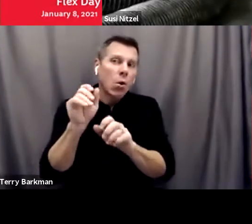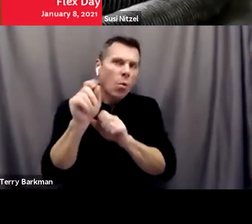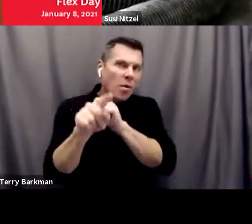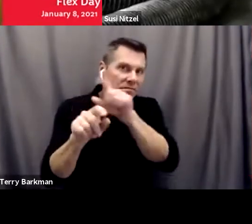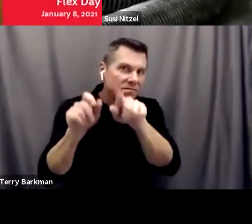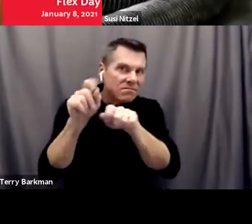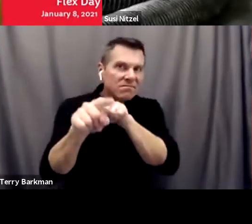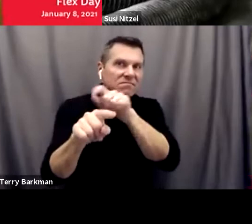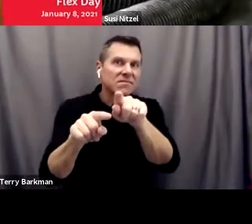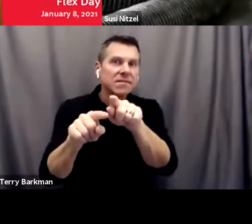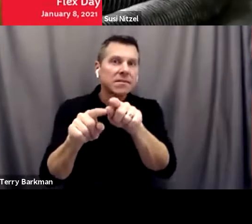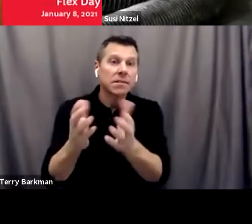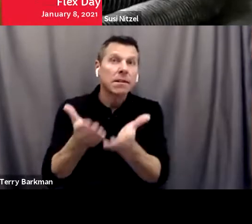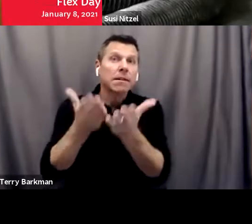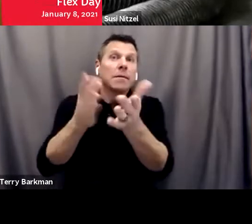that you'd like to share? I have a question, Michael.